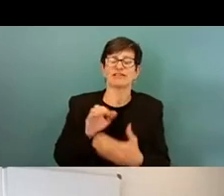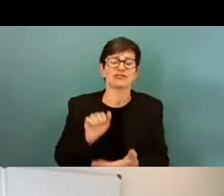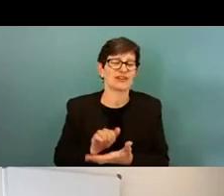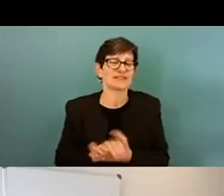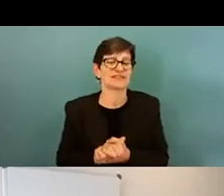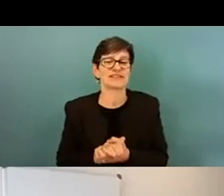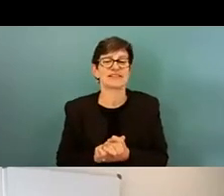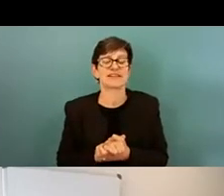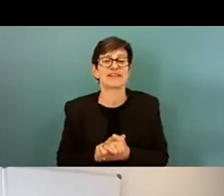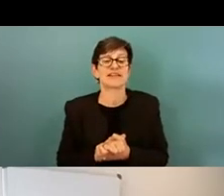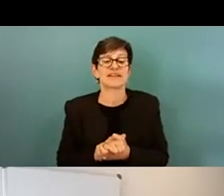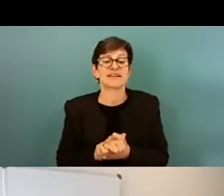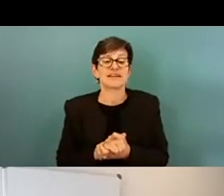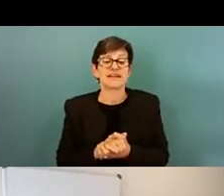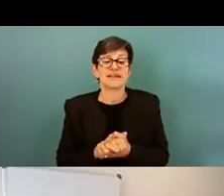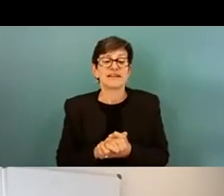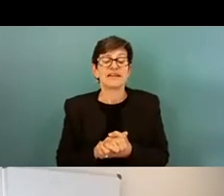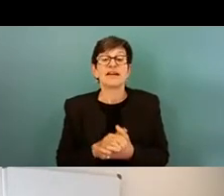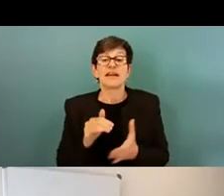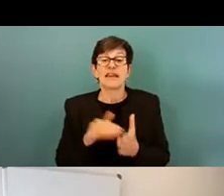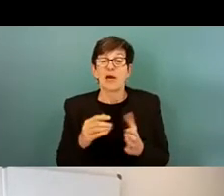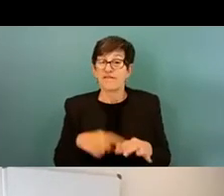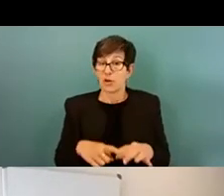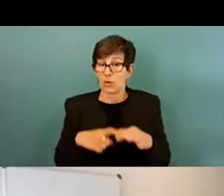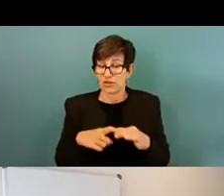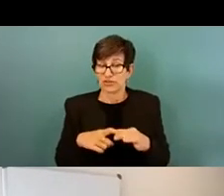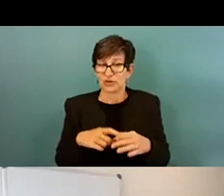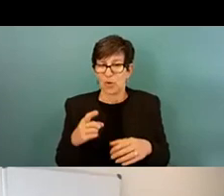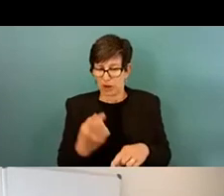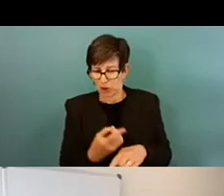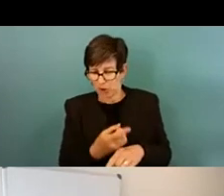and it's sort of prompted to some degree from a comment from Ben, from the city of Marion,